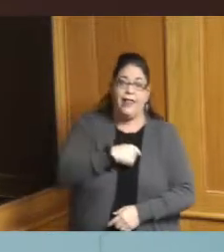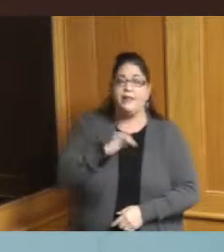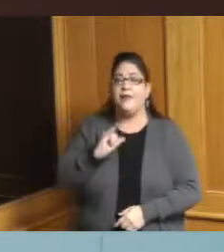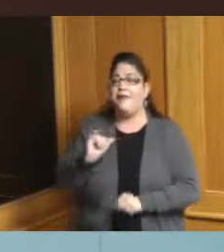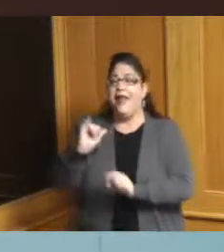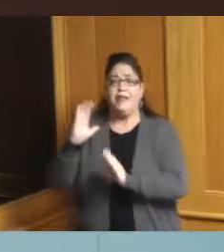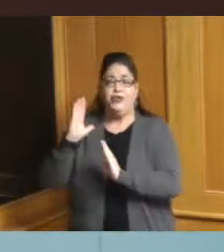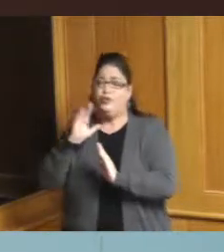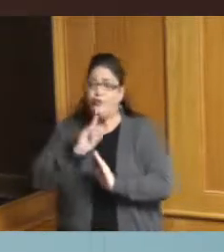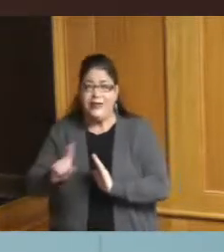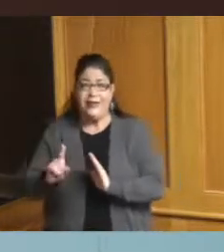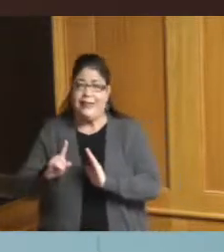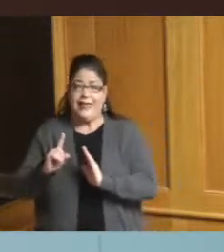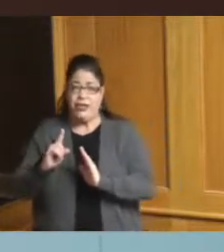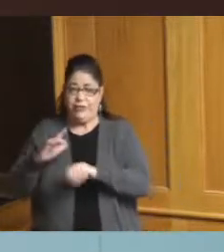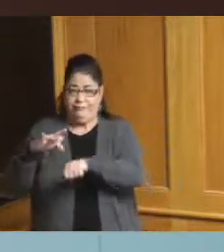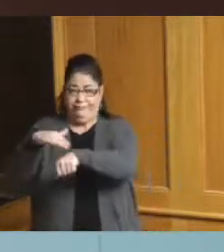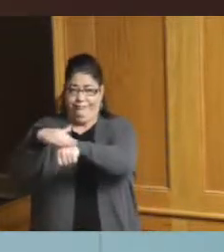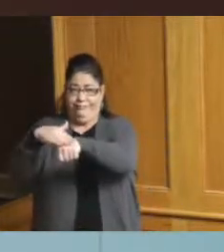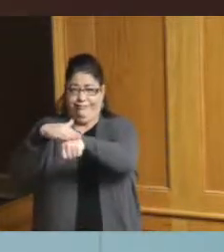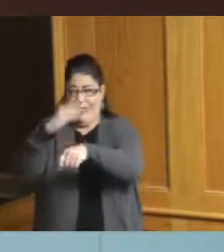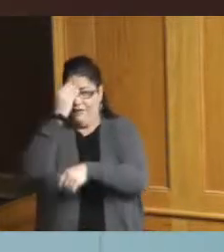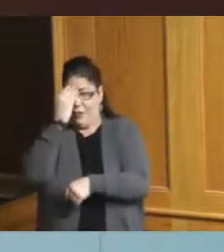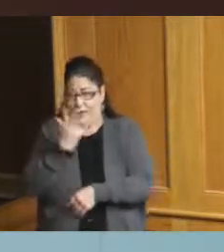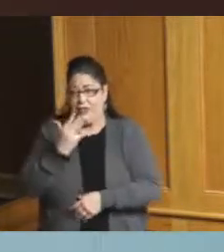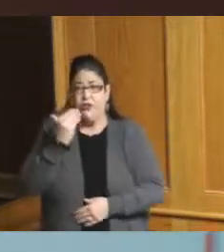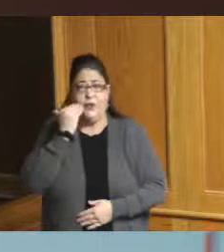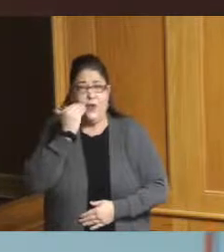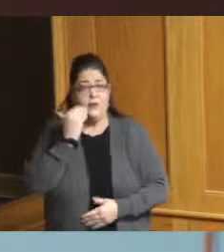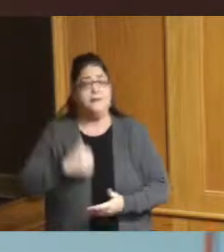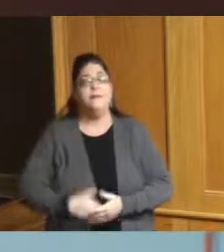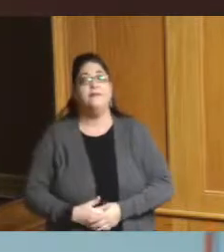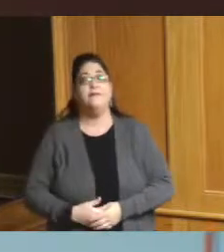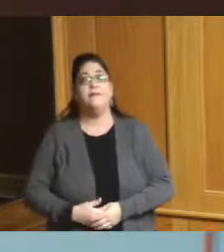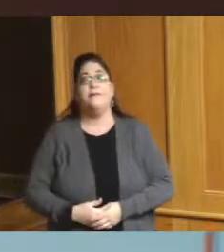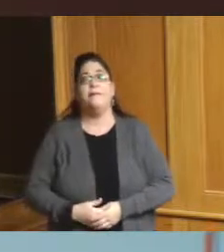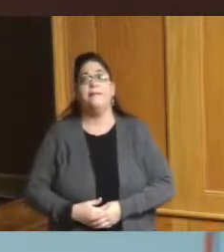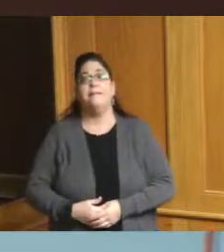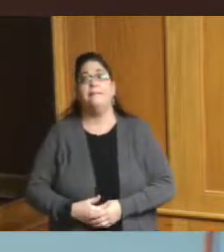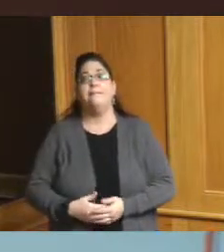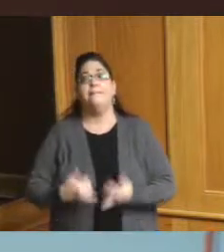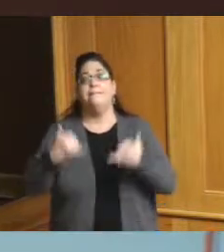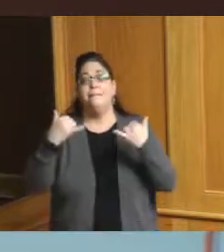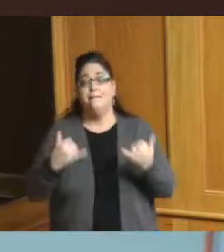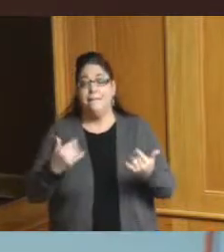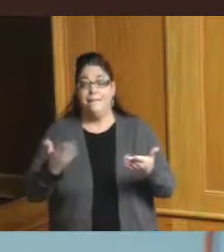of the iceberg of Covid-19 cases unfortunately also when you look at a date that I referred to